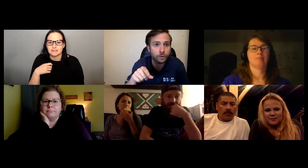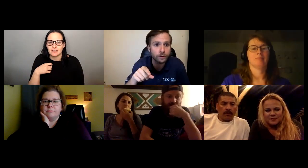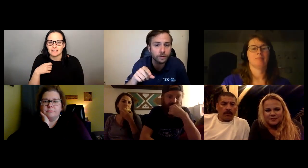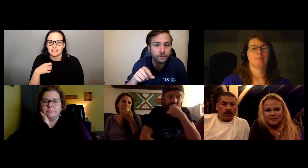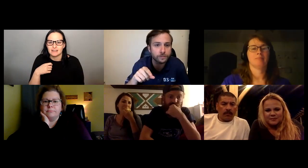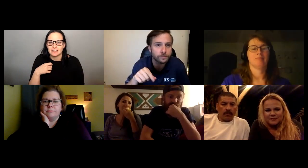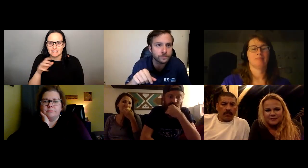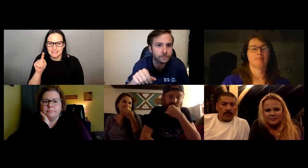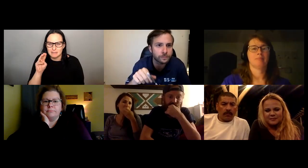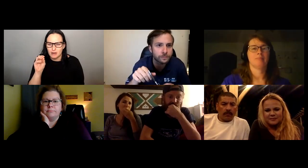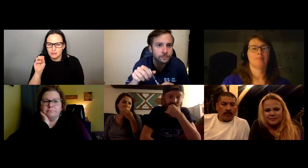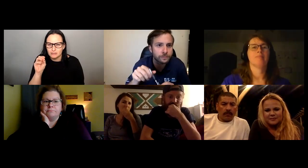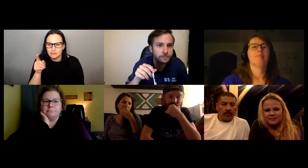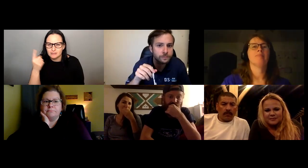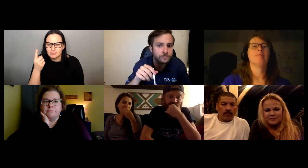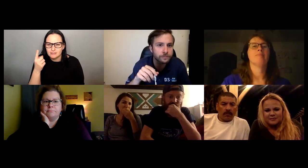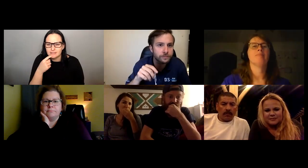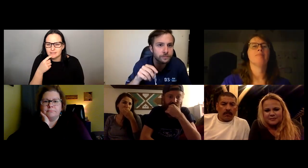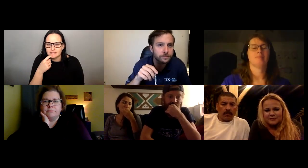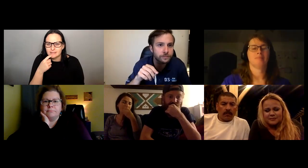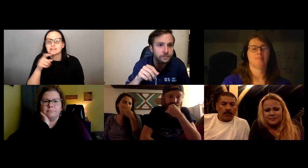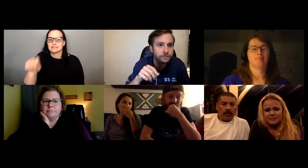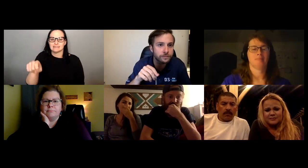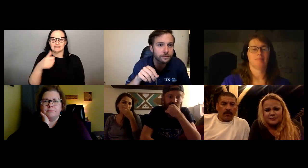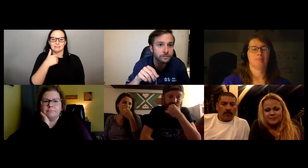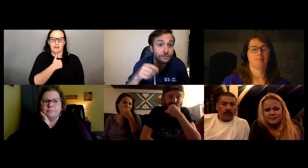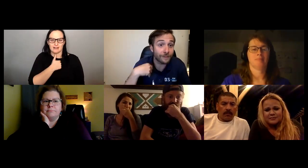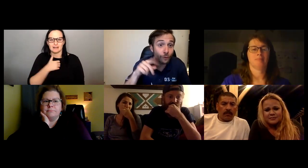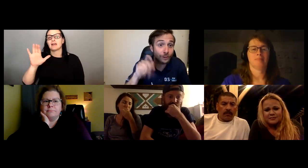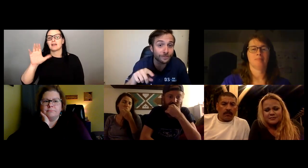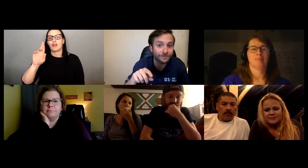sorry